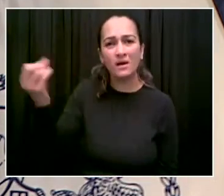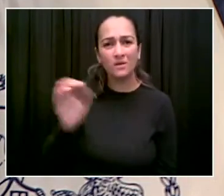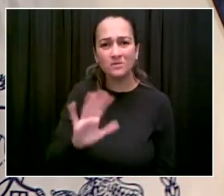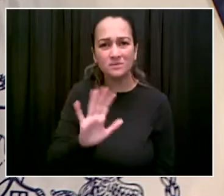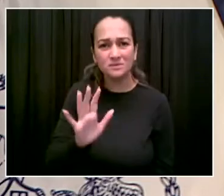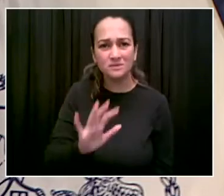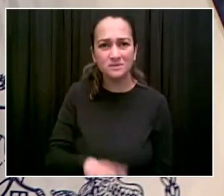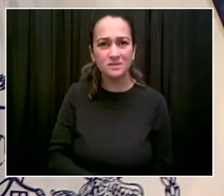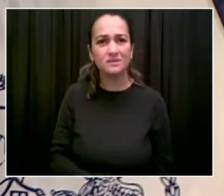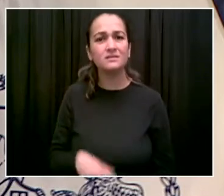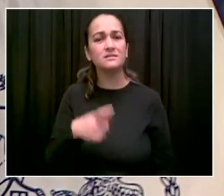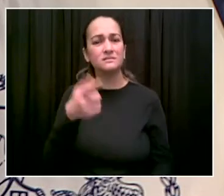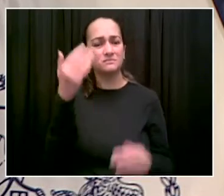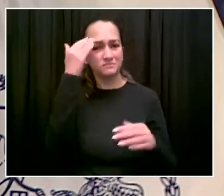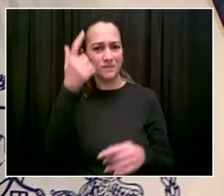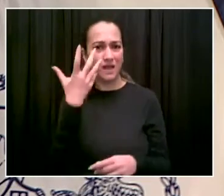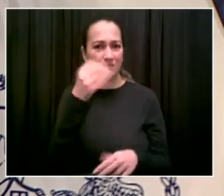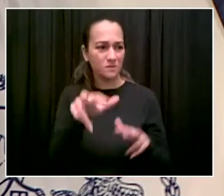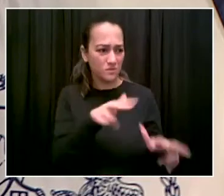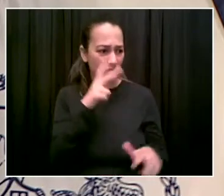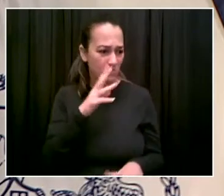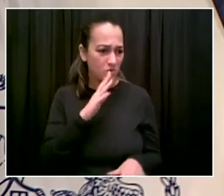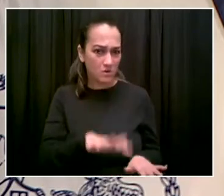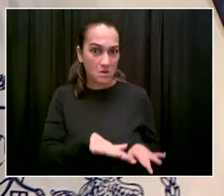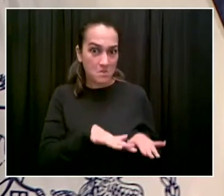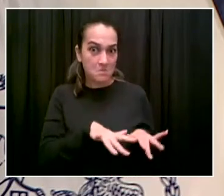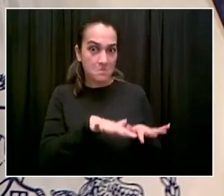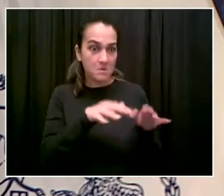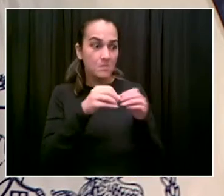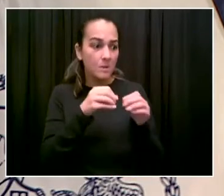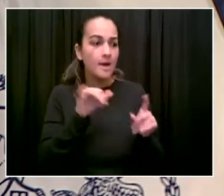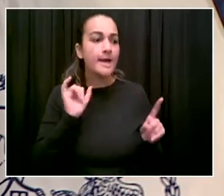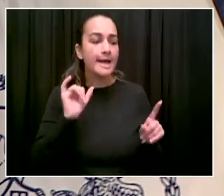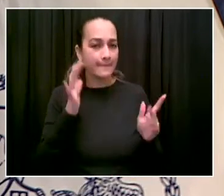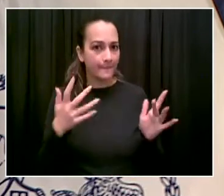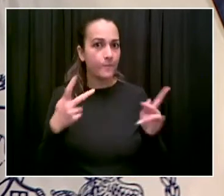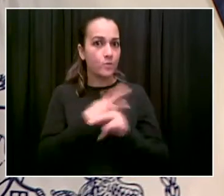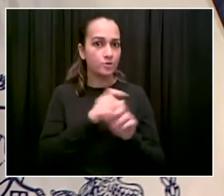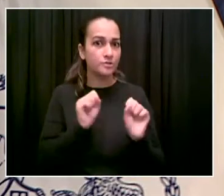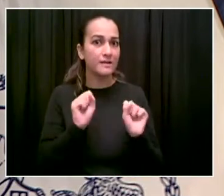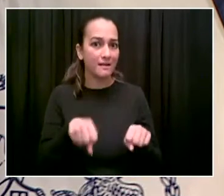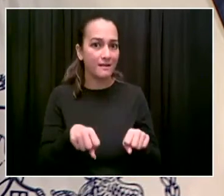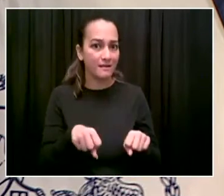THERE IS HEAVY WATER OR DEEPWATER. DON'T WK ALINTO THAT KIND OF